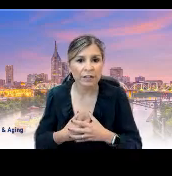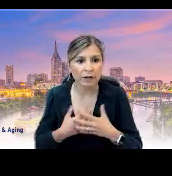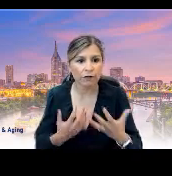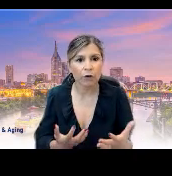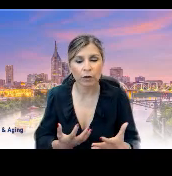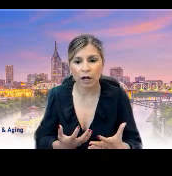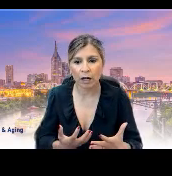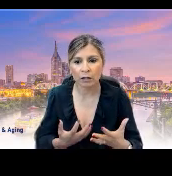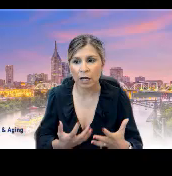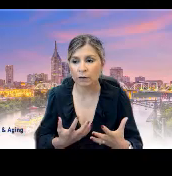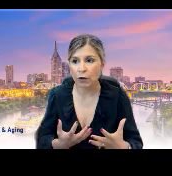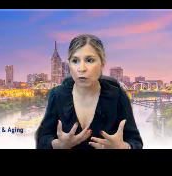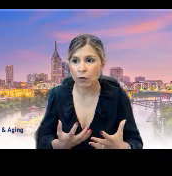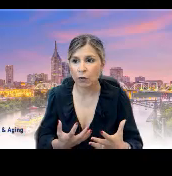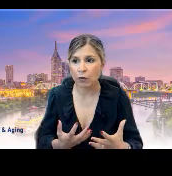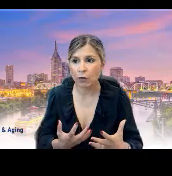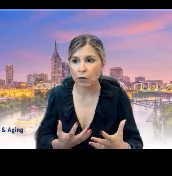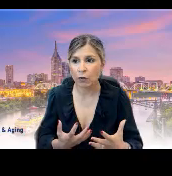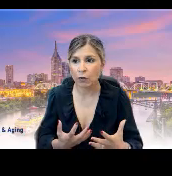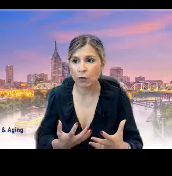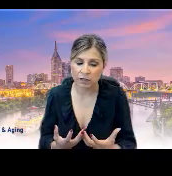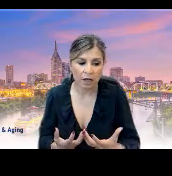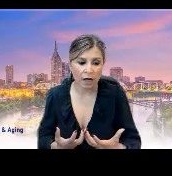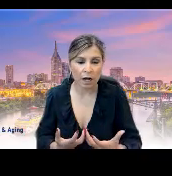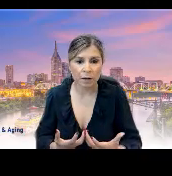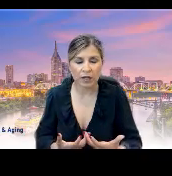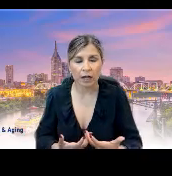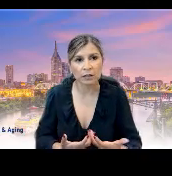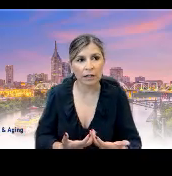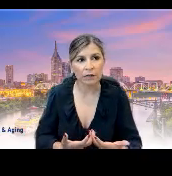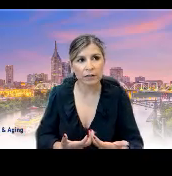And for a lot of folks, it can cause a lot of us are our,